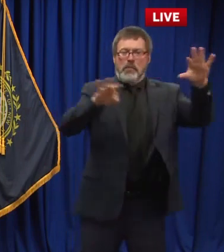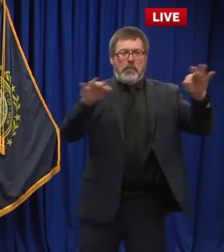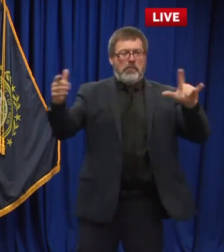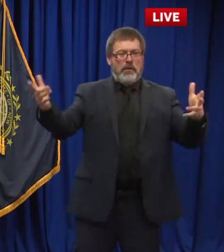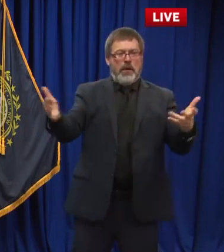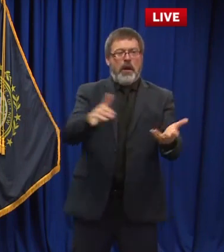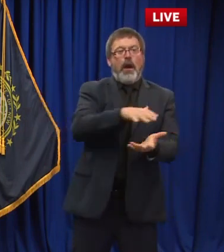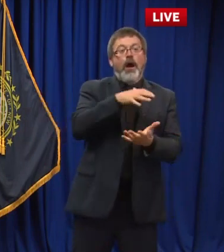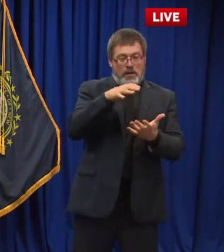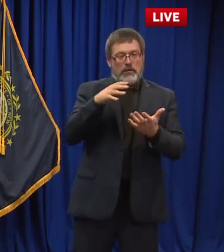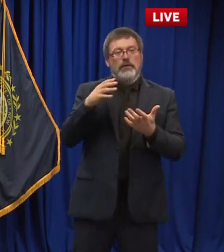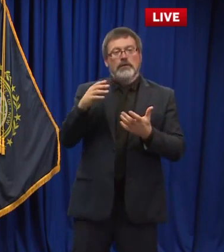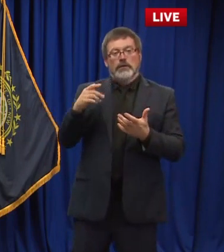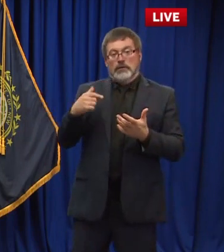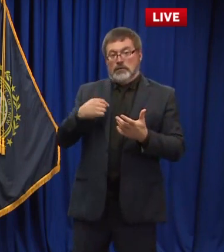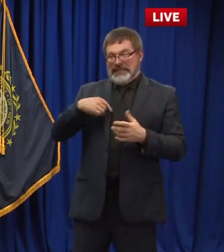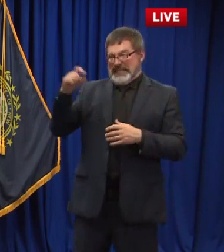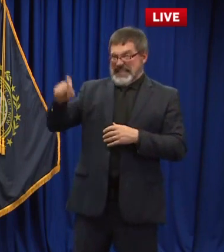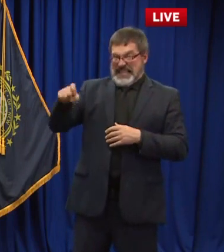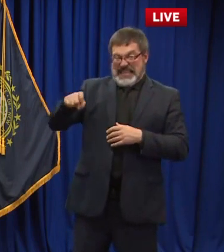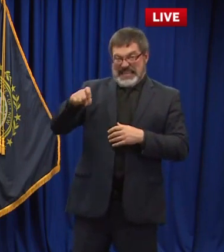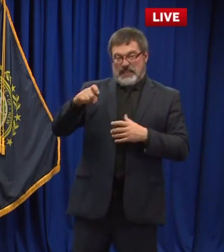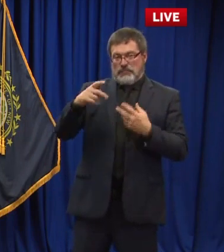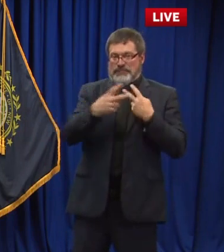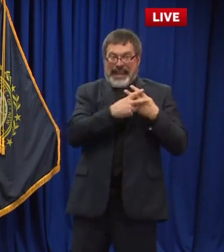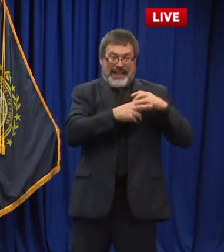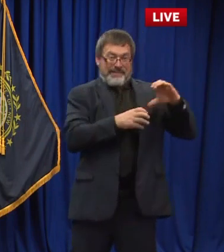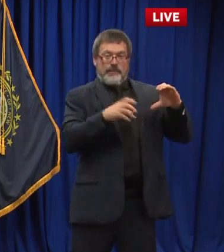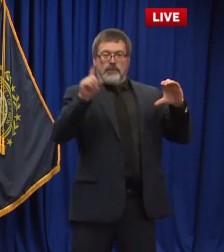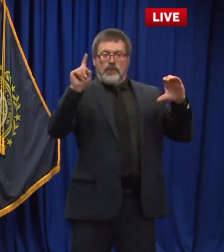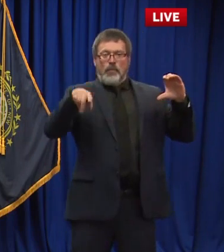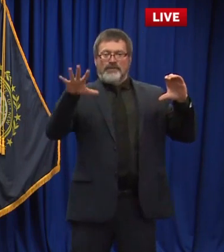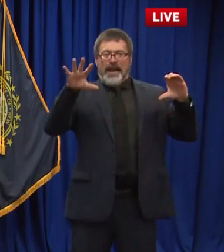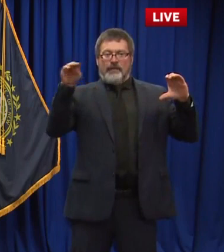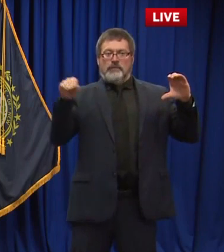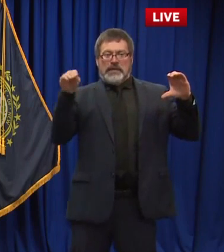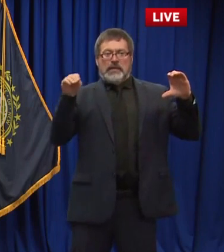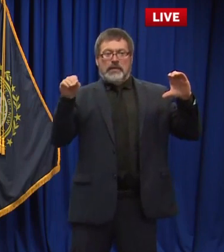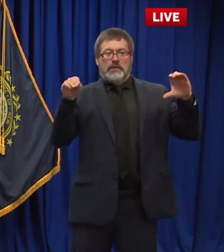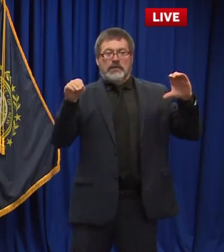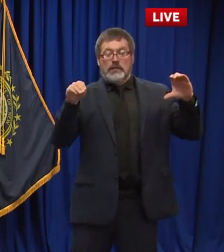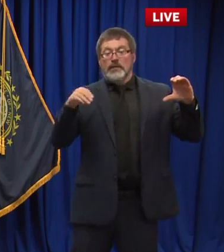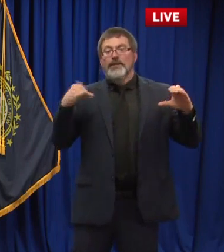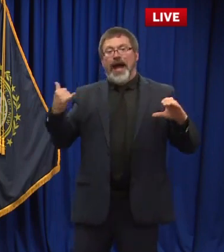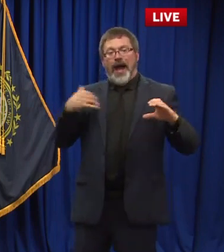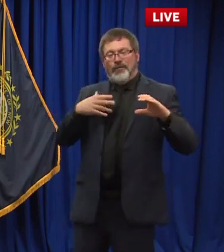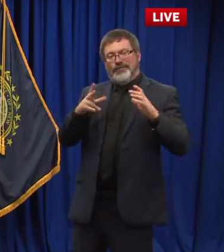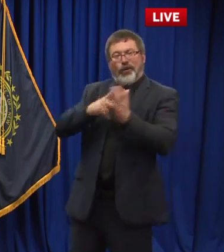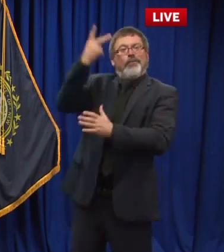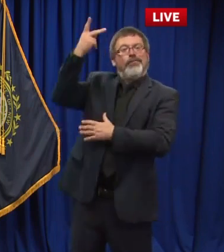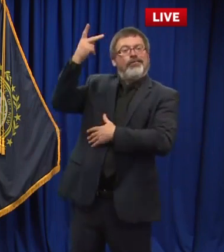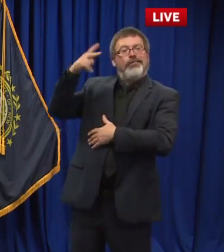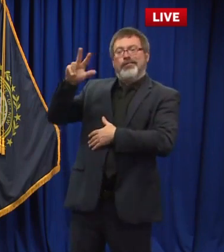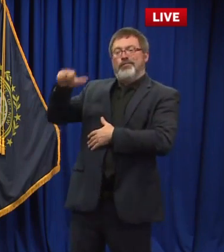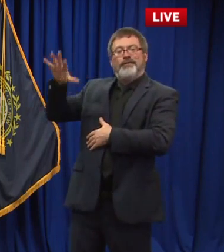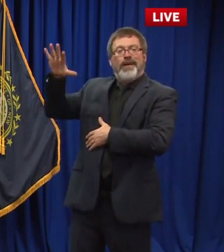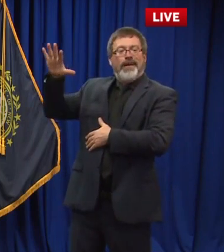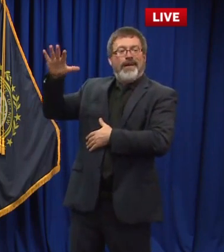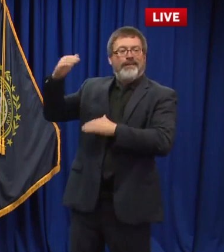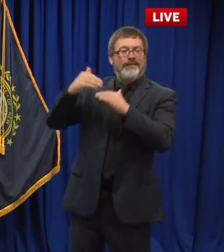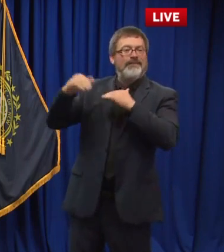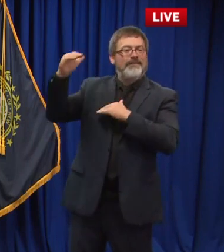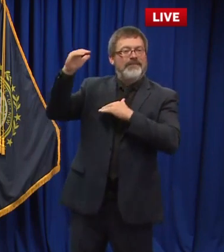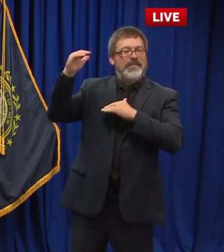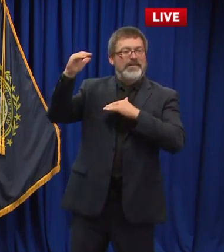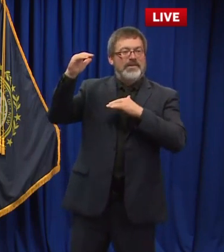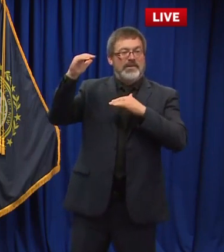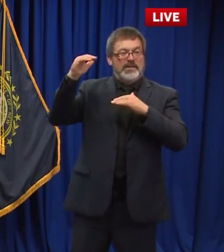BUT OUR TEAM DID A PHENOMENAL JOB OF FOCUSING ON WHERE THAT NEED WAS AND TALKING TO HOSPITALS.